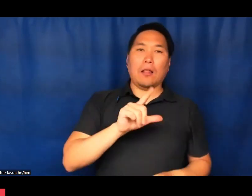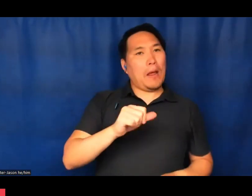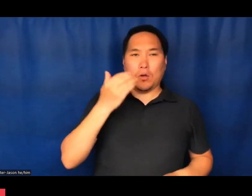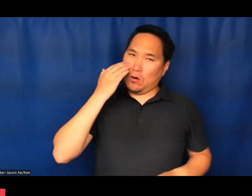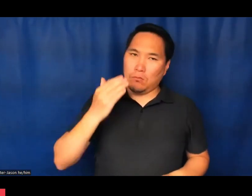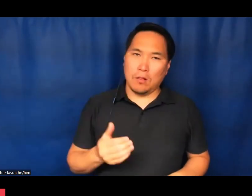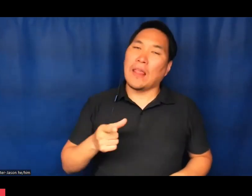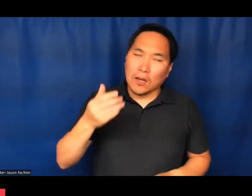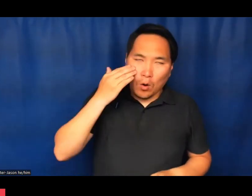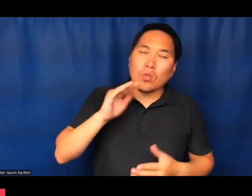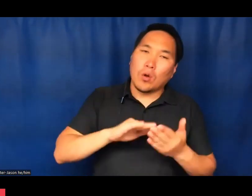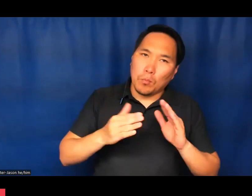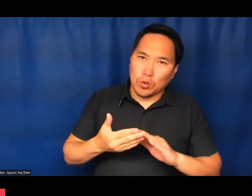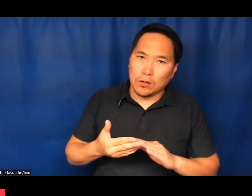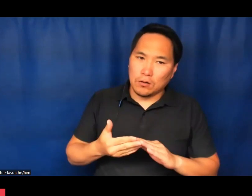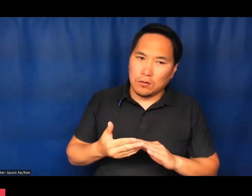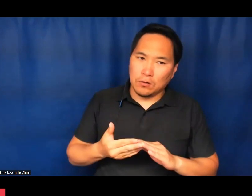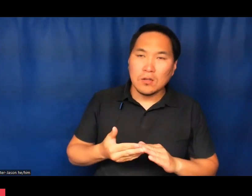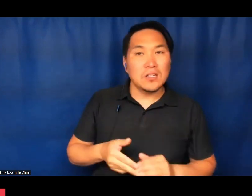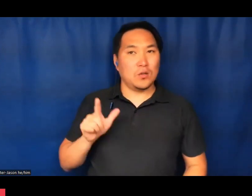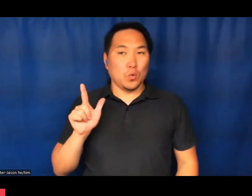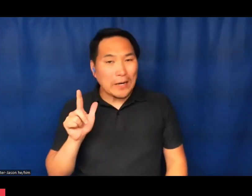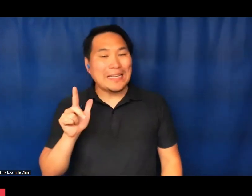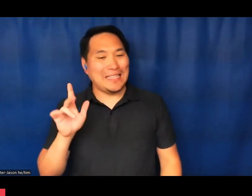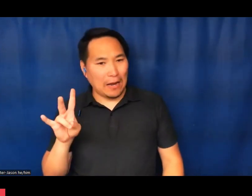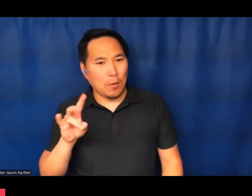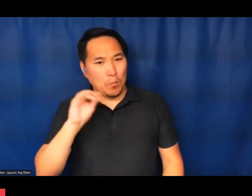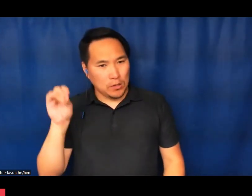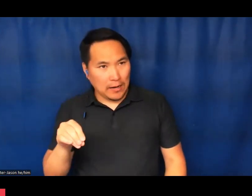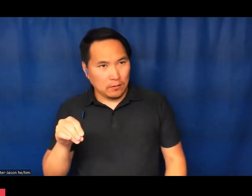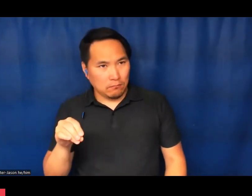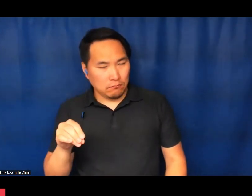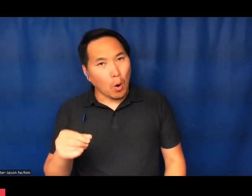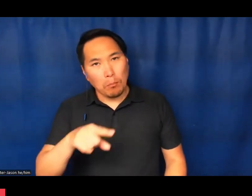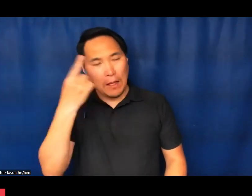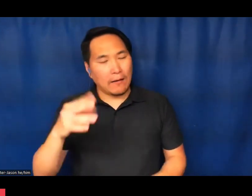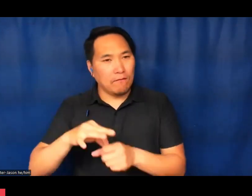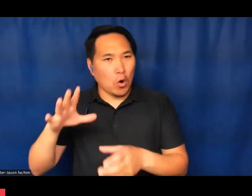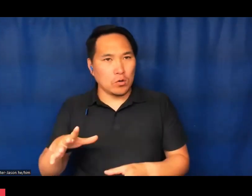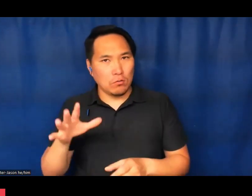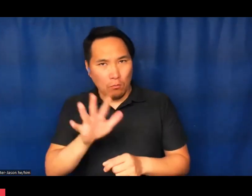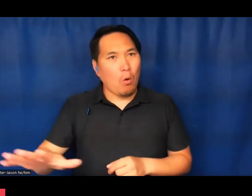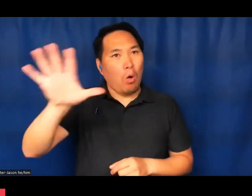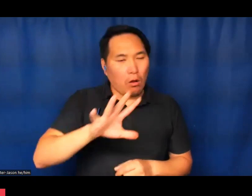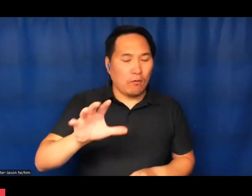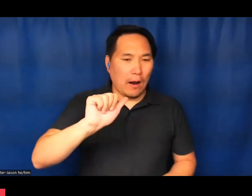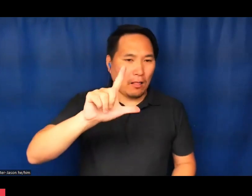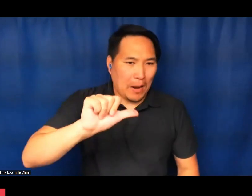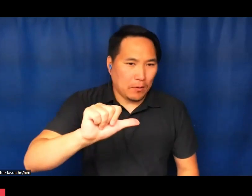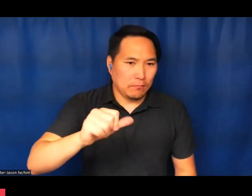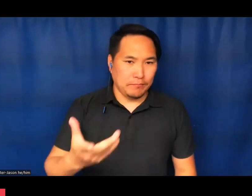know their community, it's actually 27% of Black voters in Alabama who are Black.